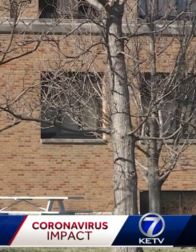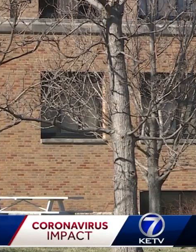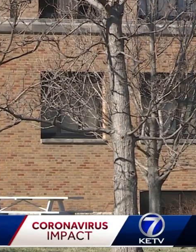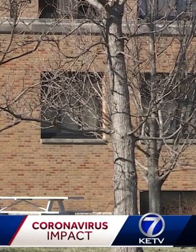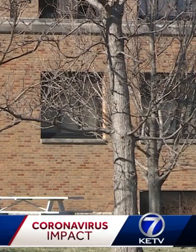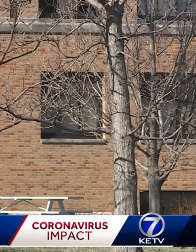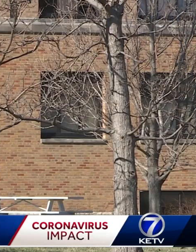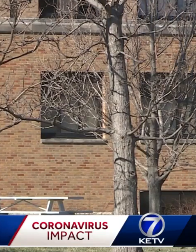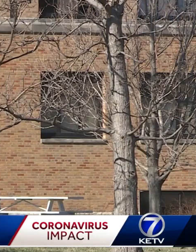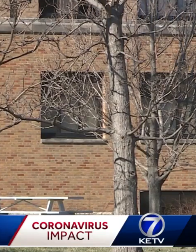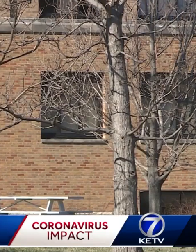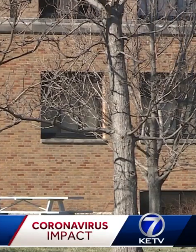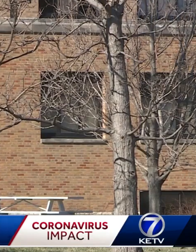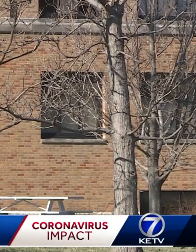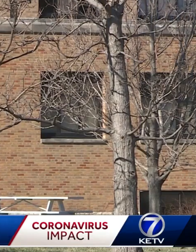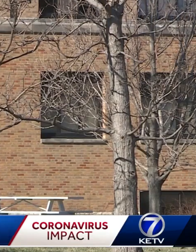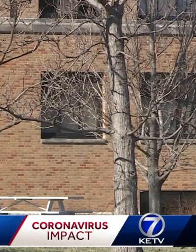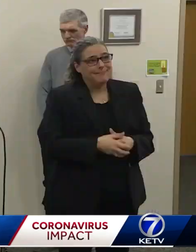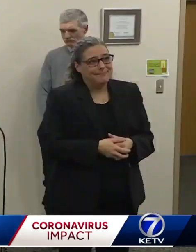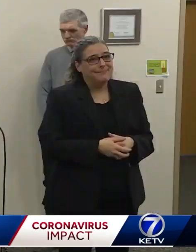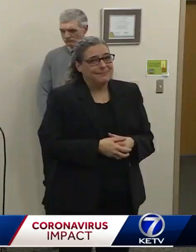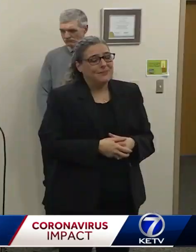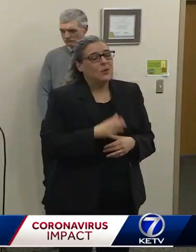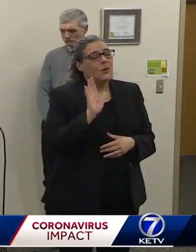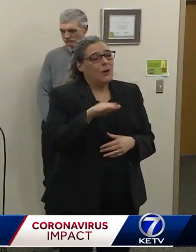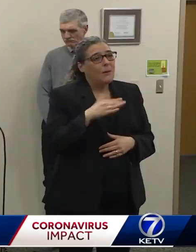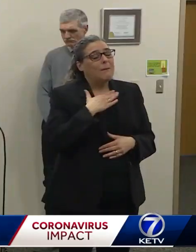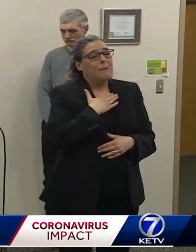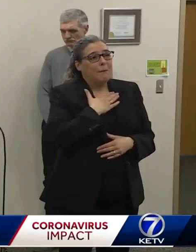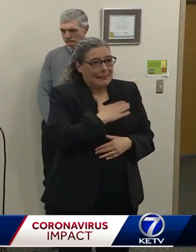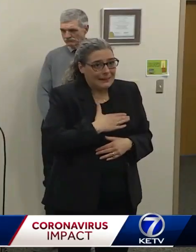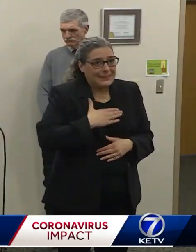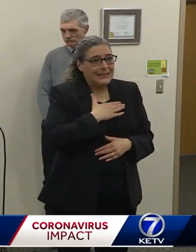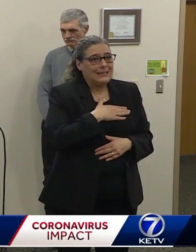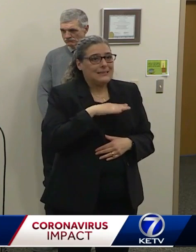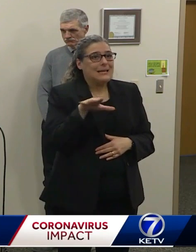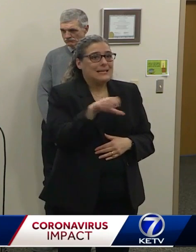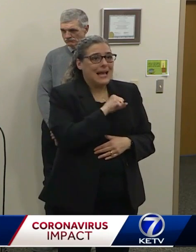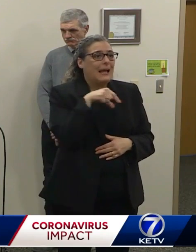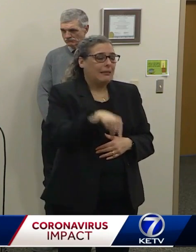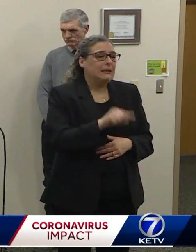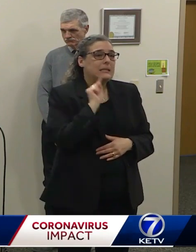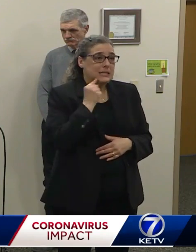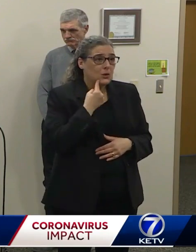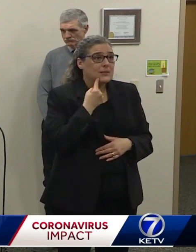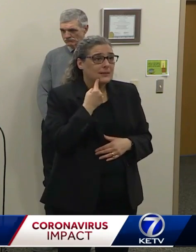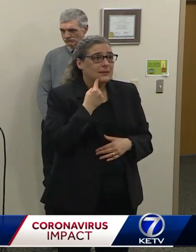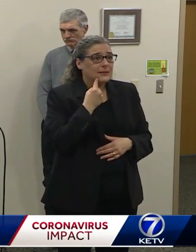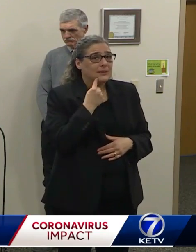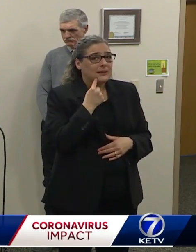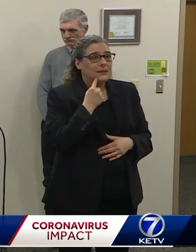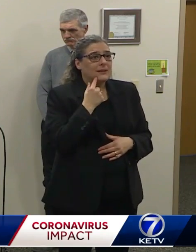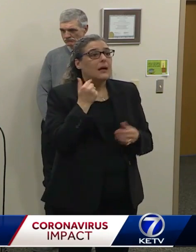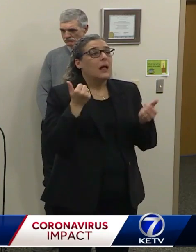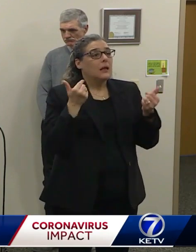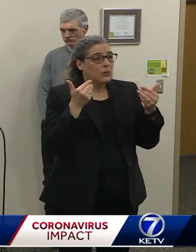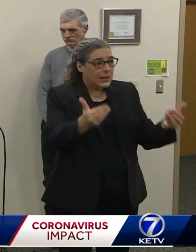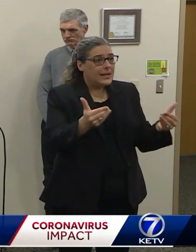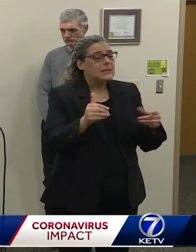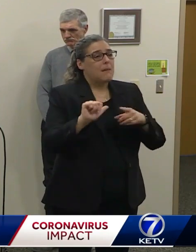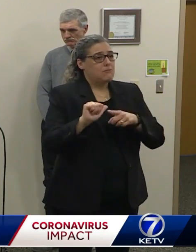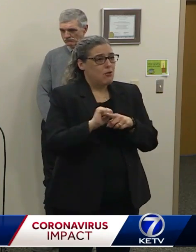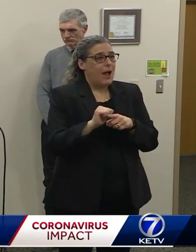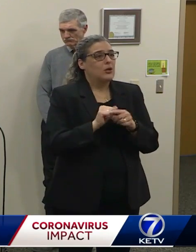LEADERS ASK THE PUBLIC TO FOLLOW PUBLIC RESTRICTIONS, SAYING IT’S CRUCIAL TO STOP THE SPREAD OF THIS VIRUS.